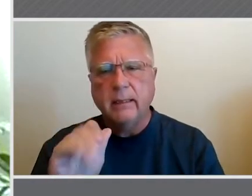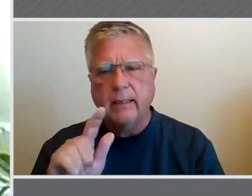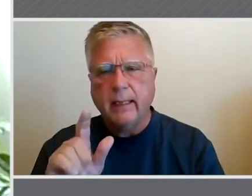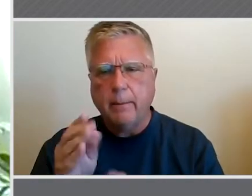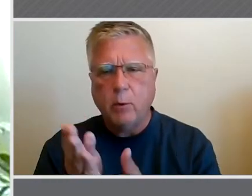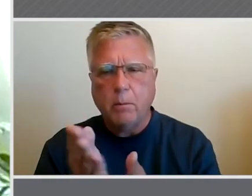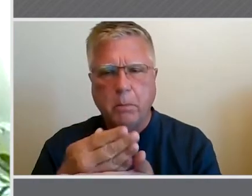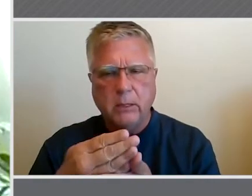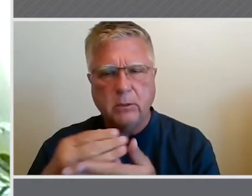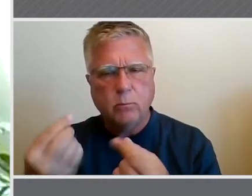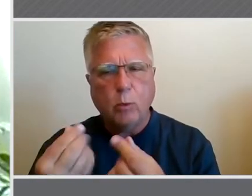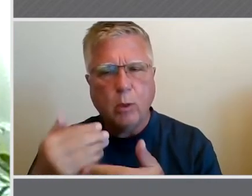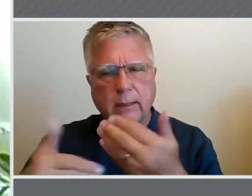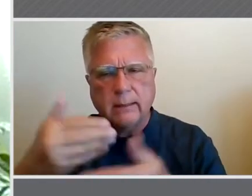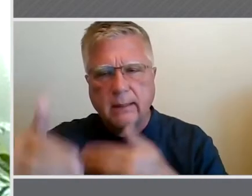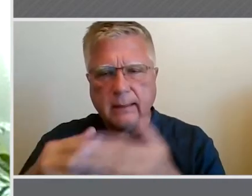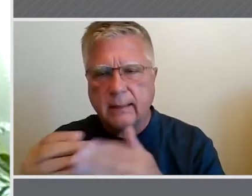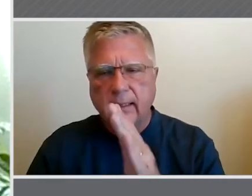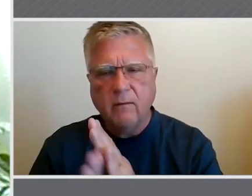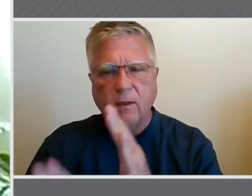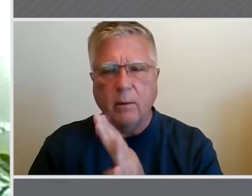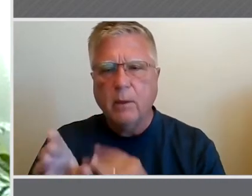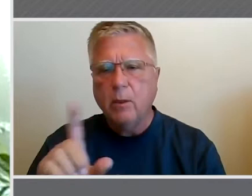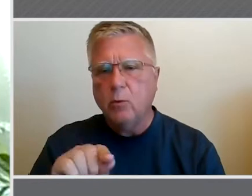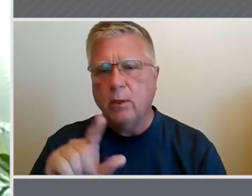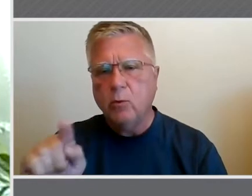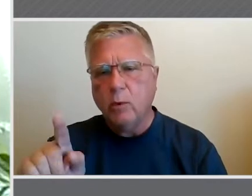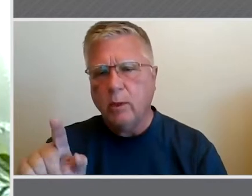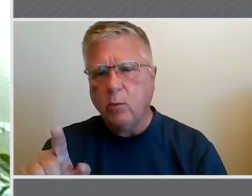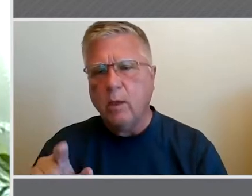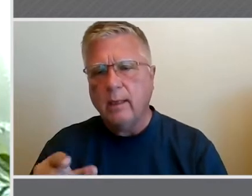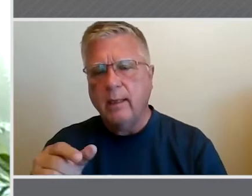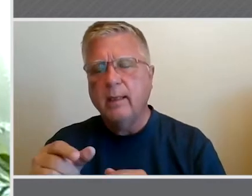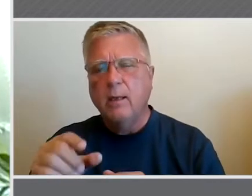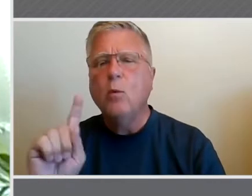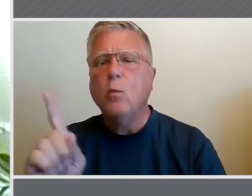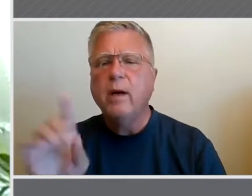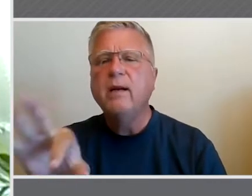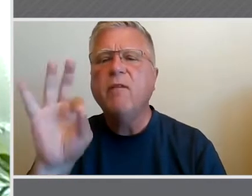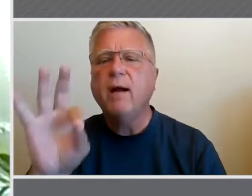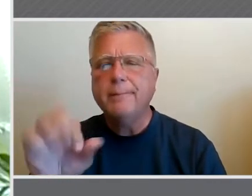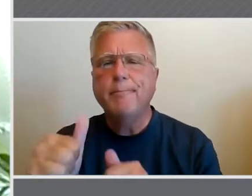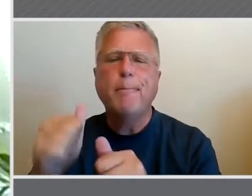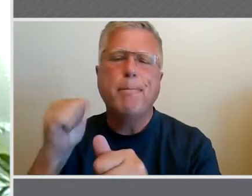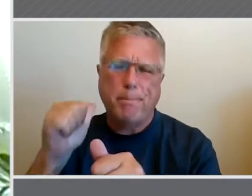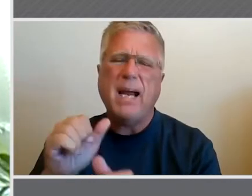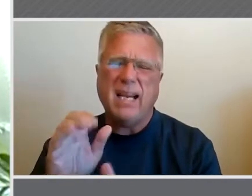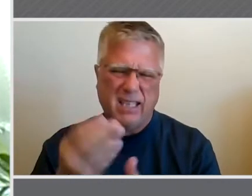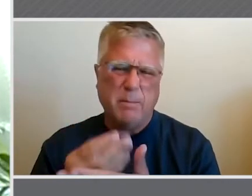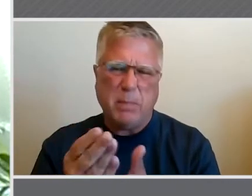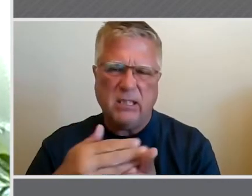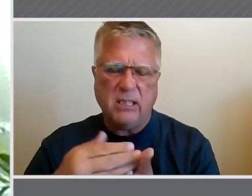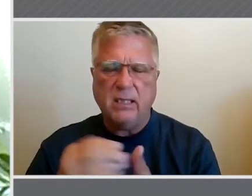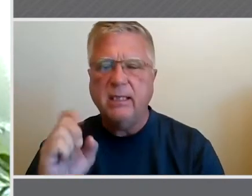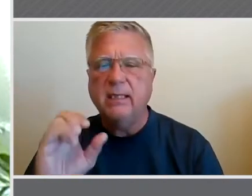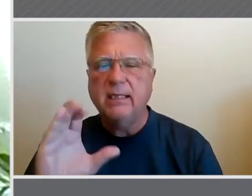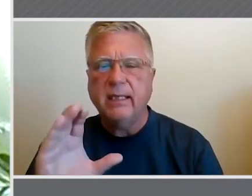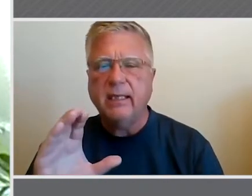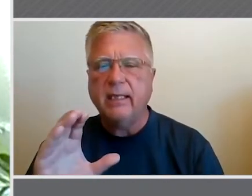the 2021 capital budget, can be found at the back of the budget as well so executive summary from these meetings last year, and how the different